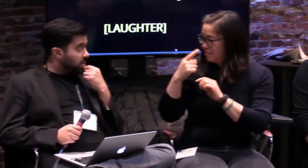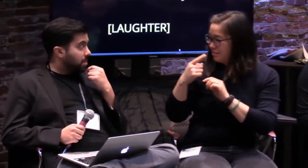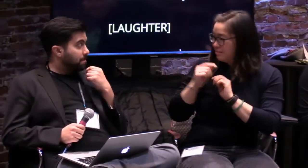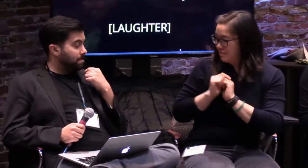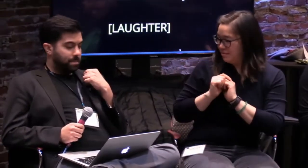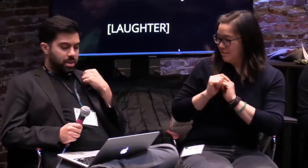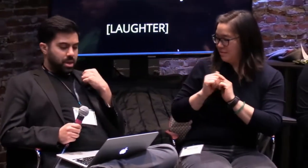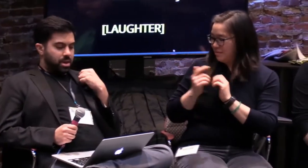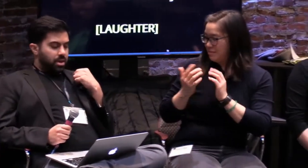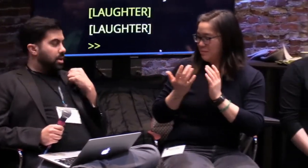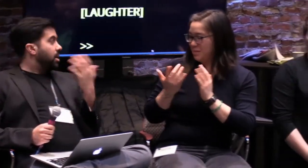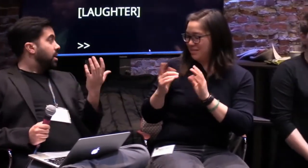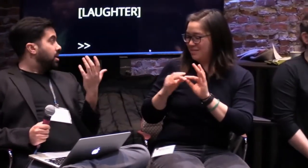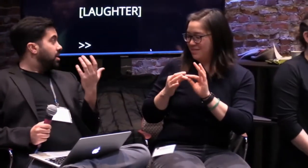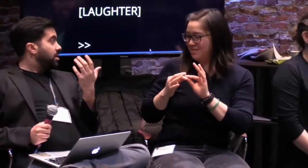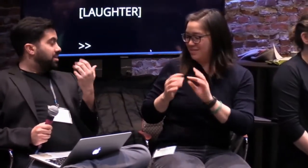Let's start that way, if we can start here.